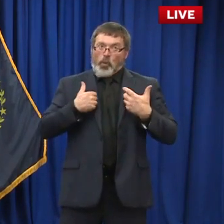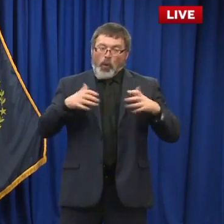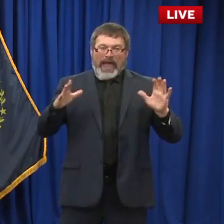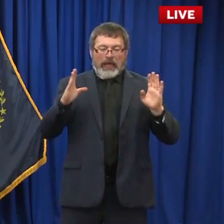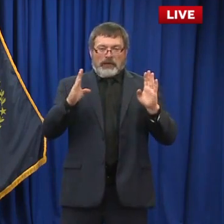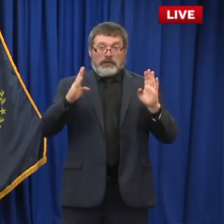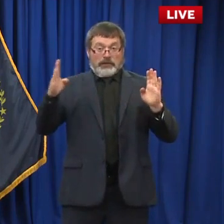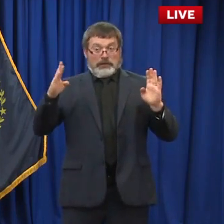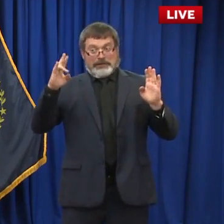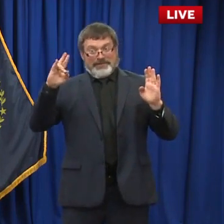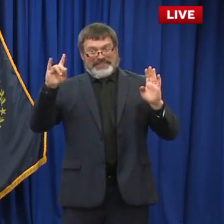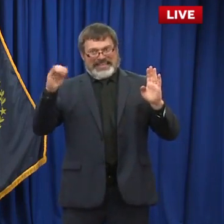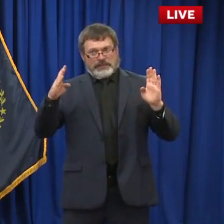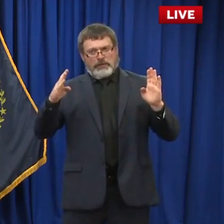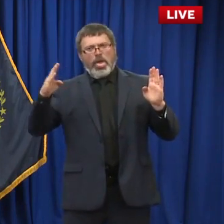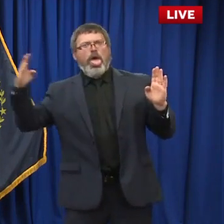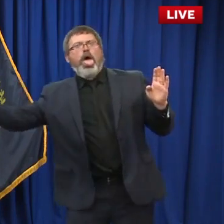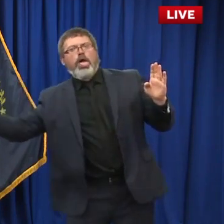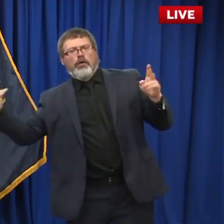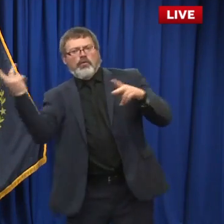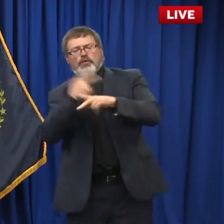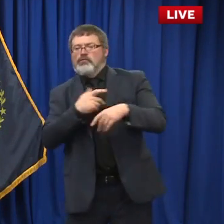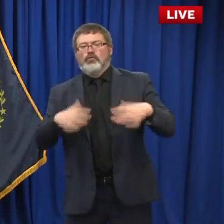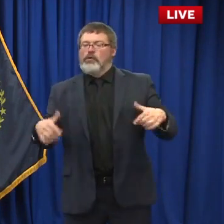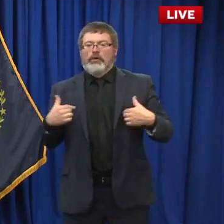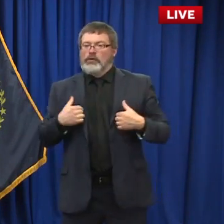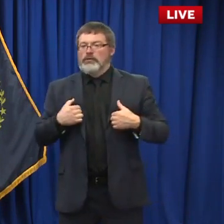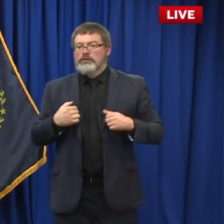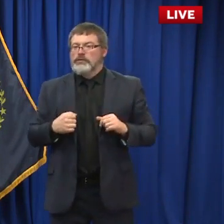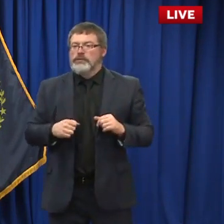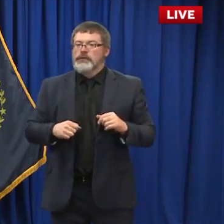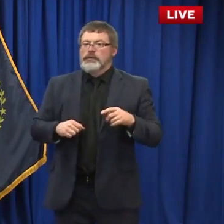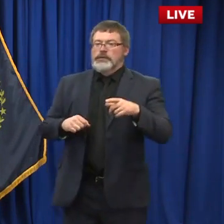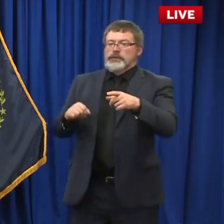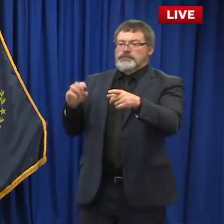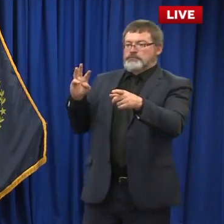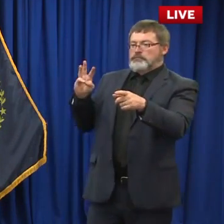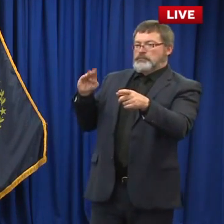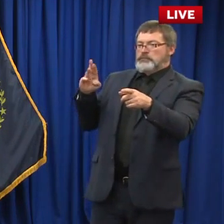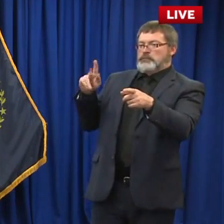I HOPE THEY DON'T GO HIGHER, I GUESS THAT'S THE BEST THING I COULD SAFE AT THIS POINT UNFORTUNATELY.